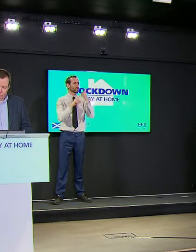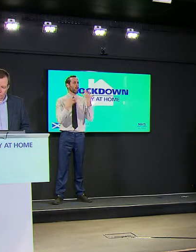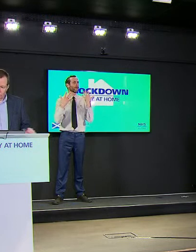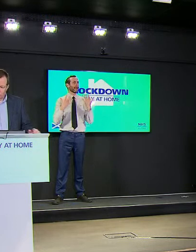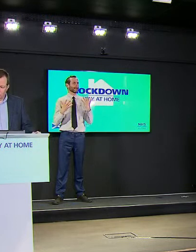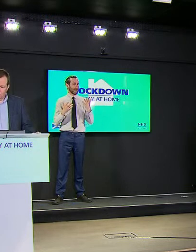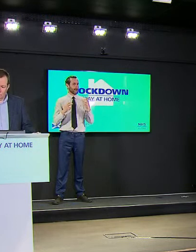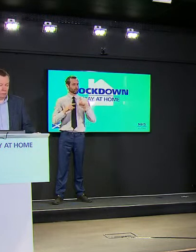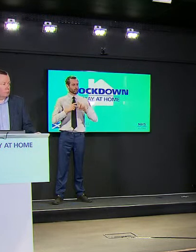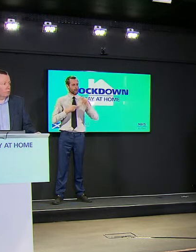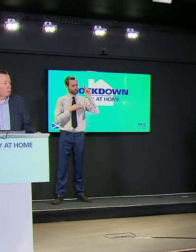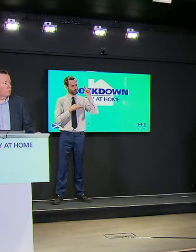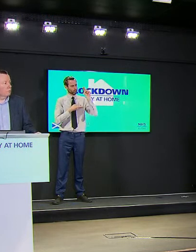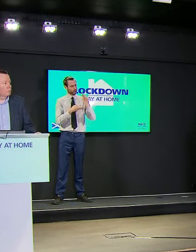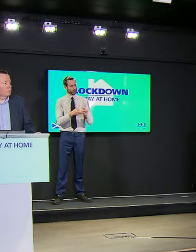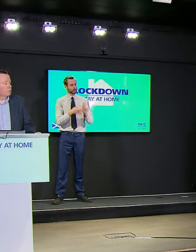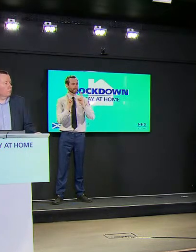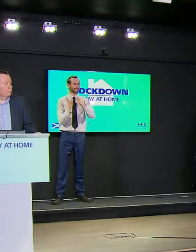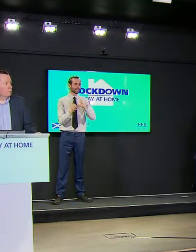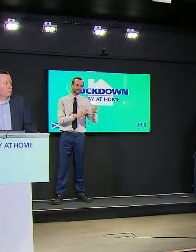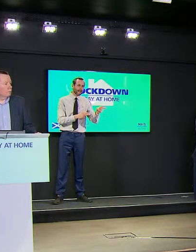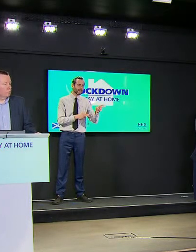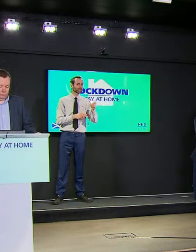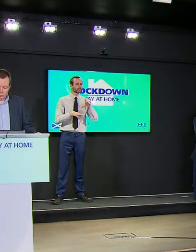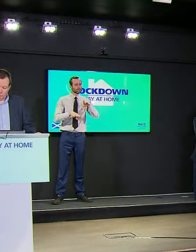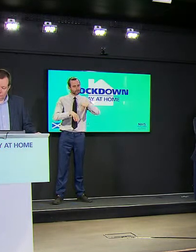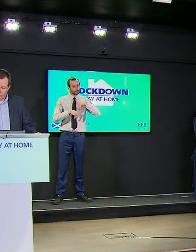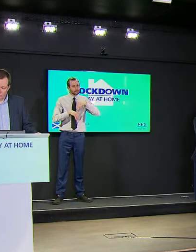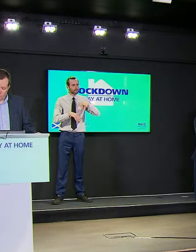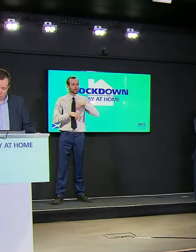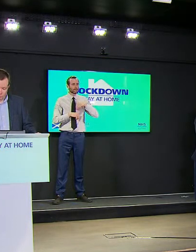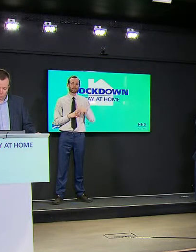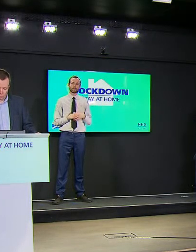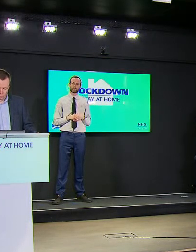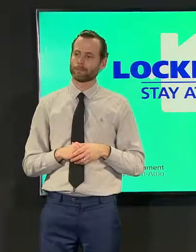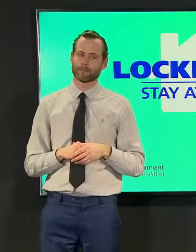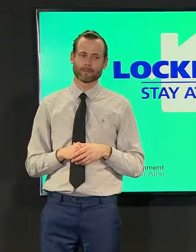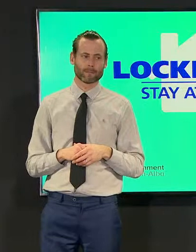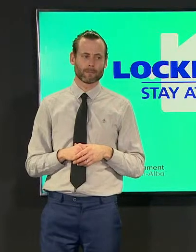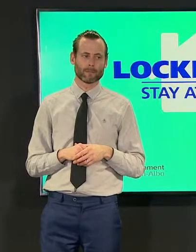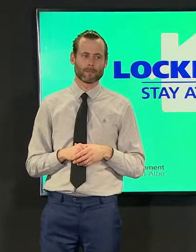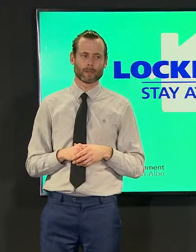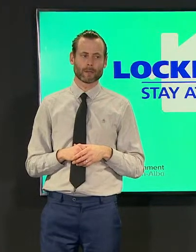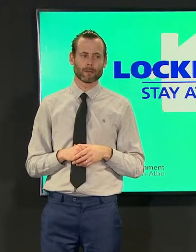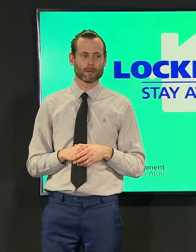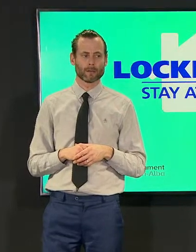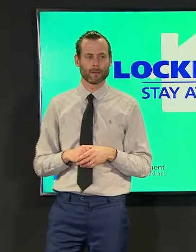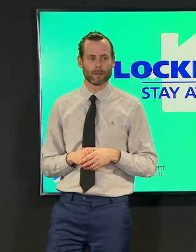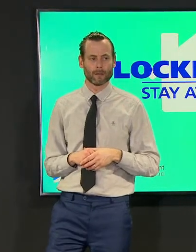live with the virus as we get back to normal thank you so let me say a couple of things about that